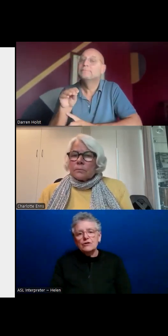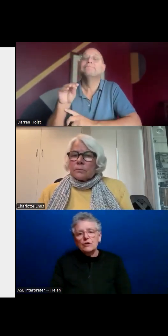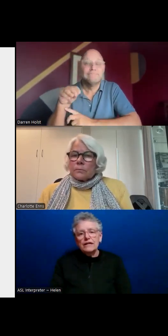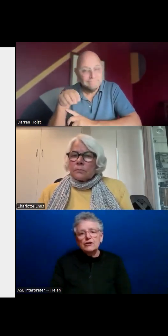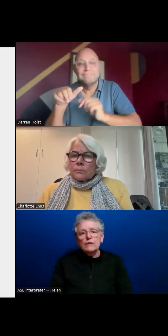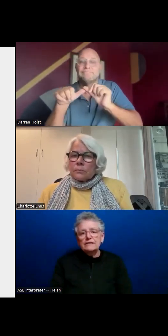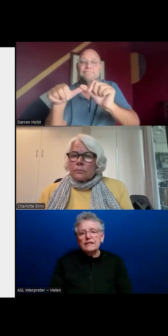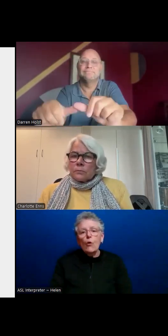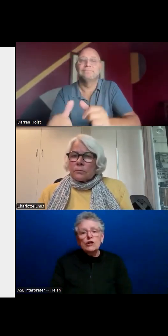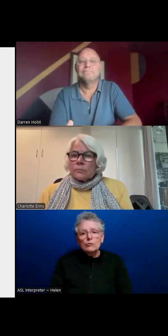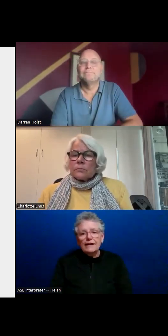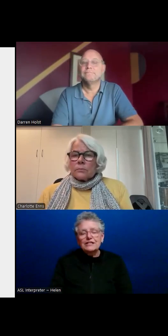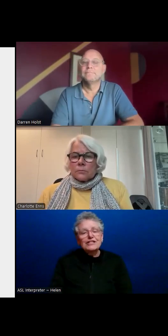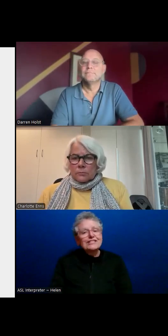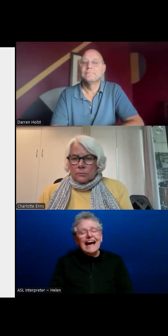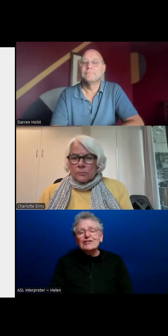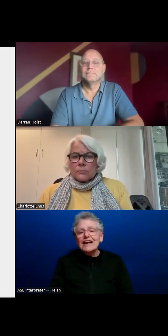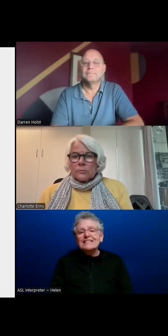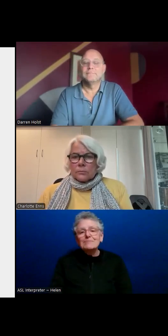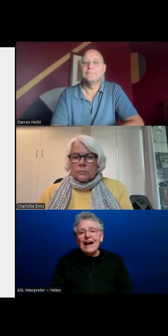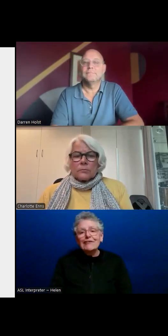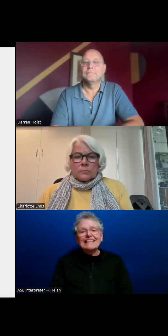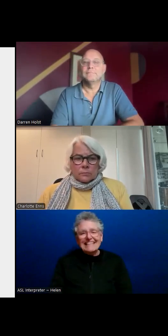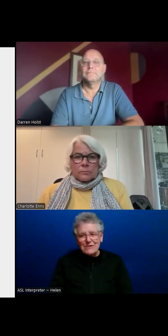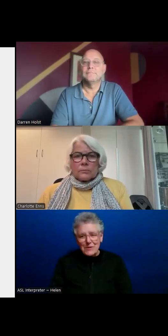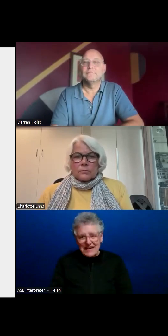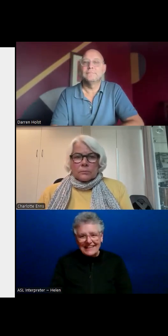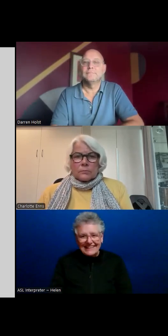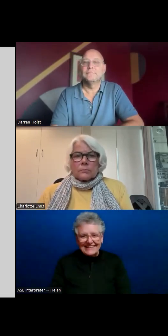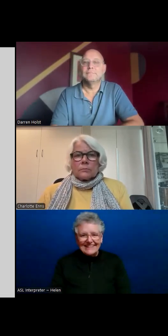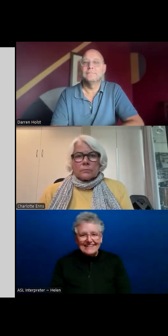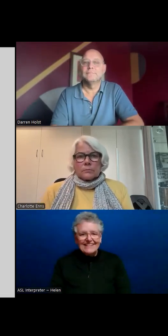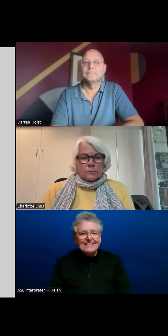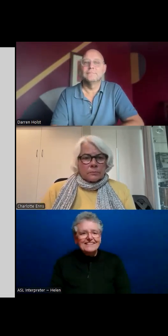if they answer incorrectly or correctly, just nod your head and smile and keep going.